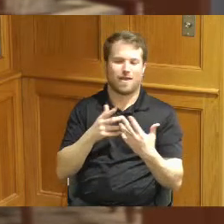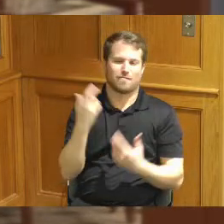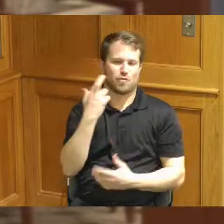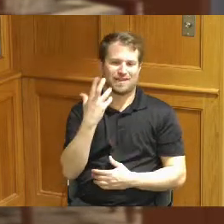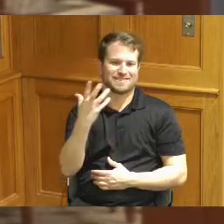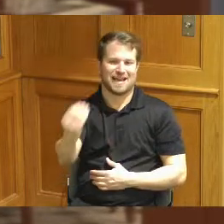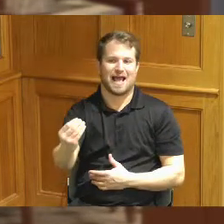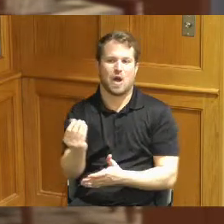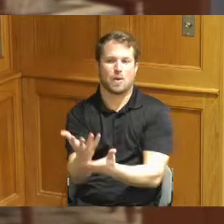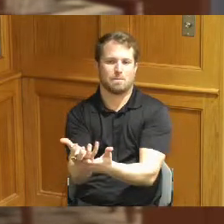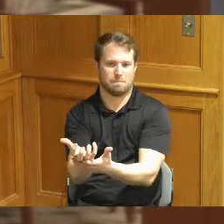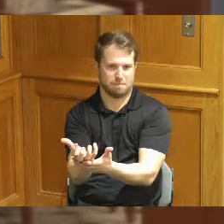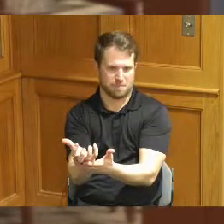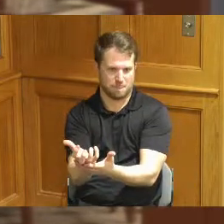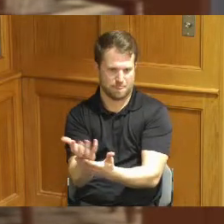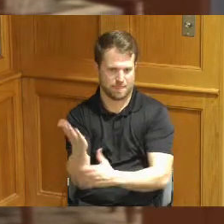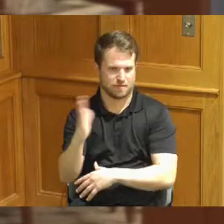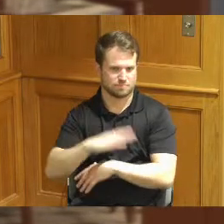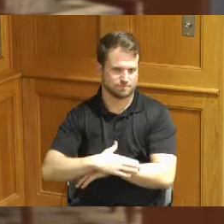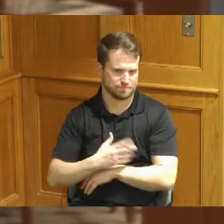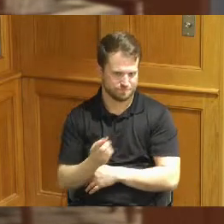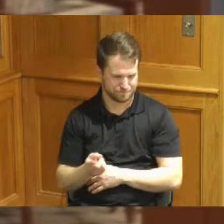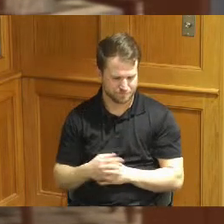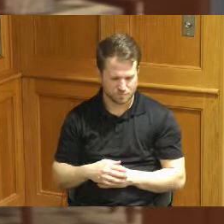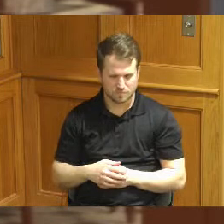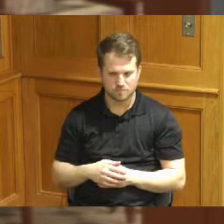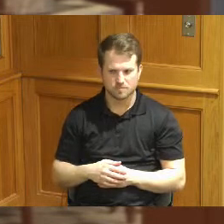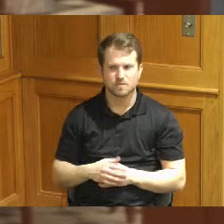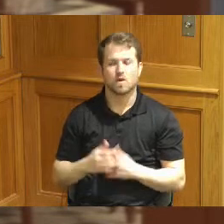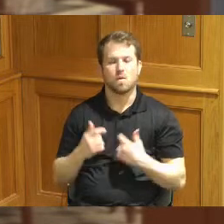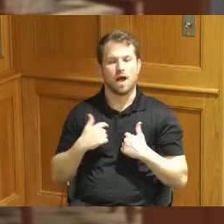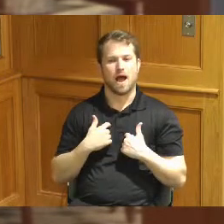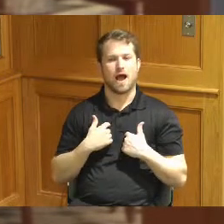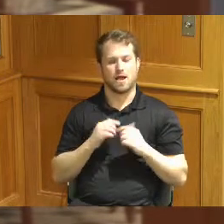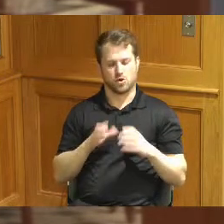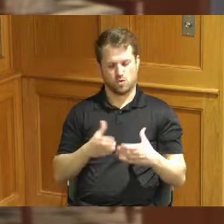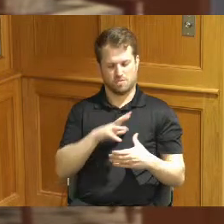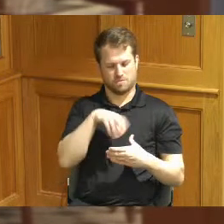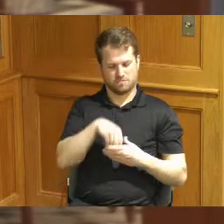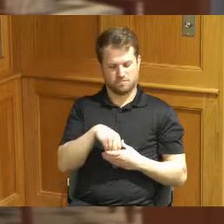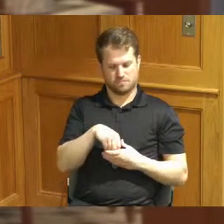out and Panhandle during the day so you know I'm a part of a group working with 3CDC right now